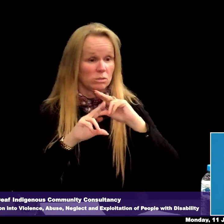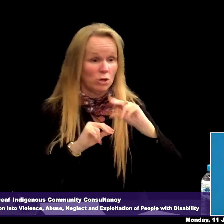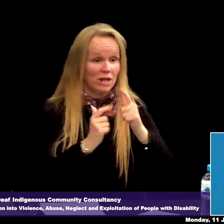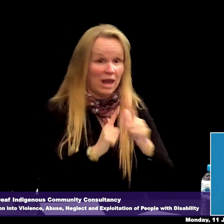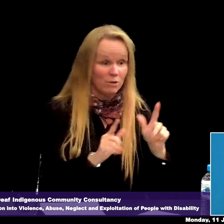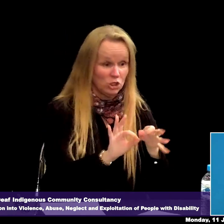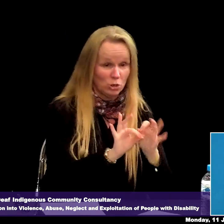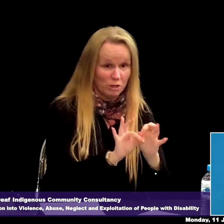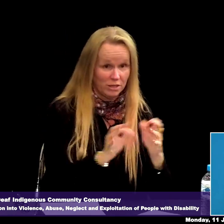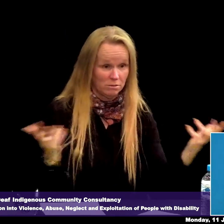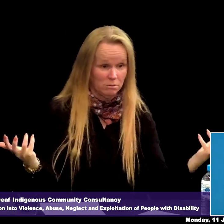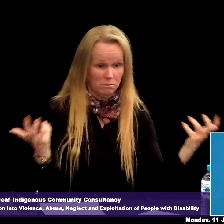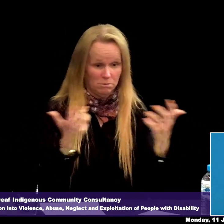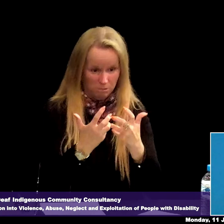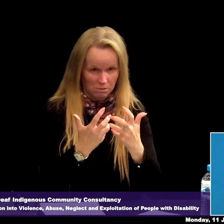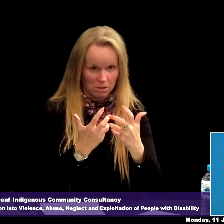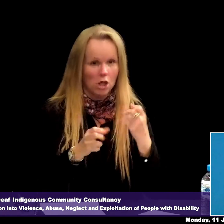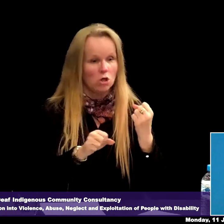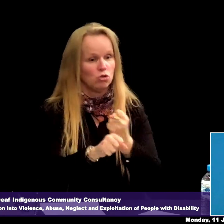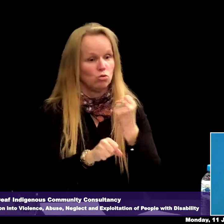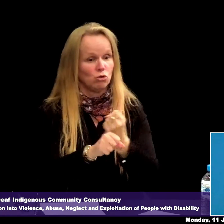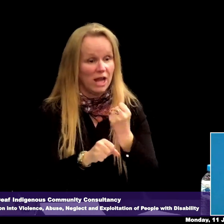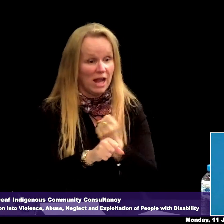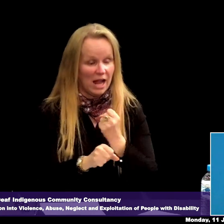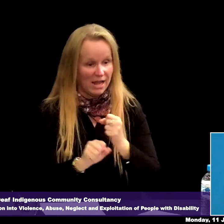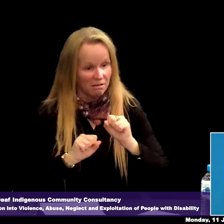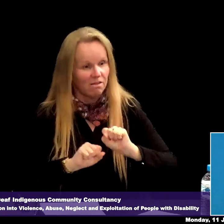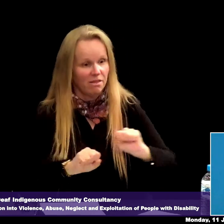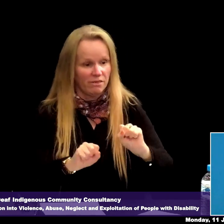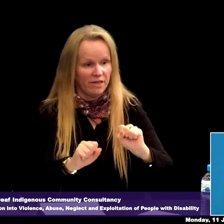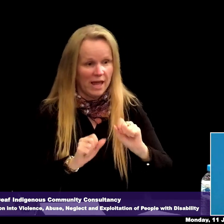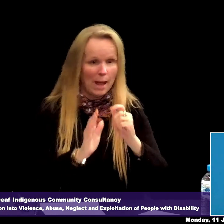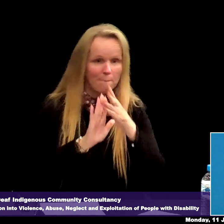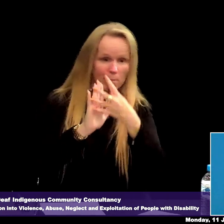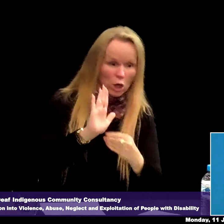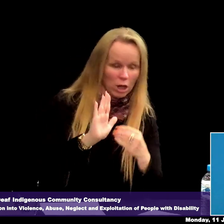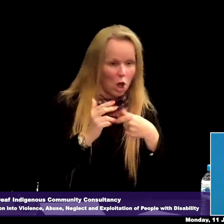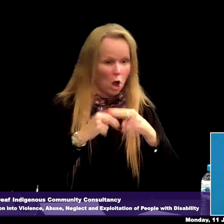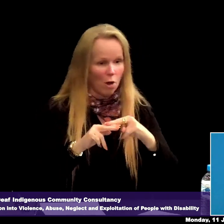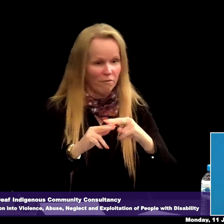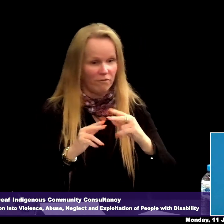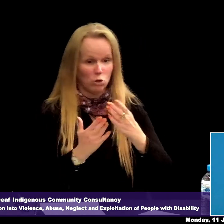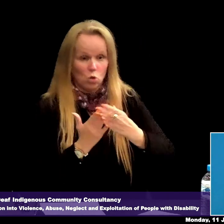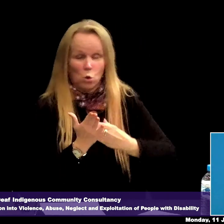with Aboriginal spoken language interpreters in order to create their own kind of model,